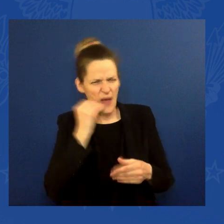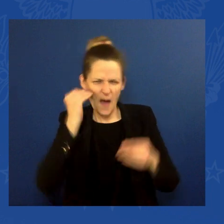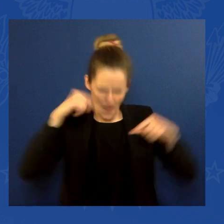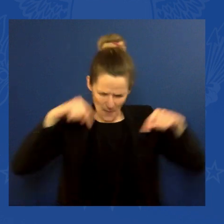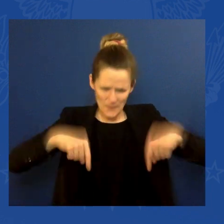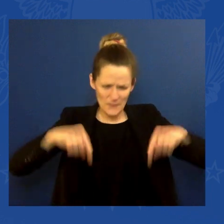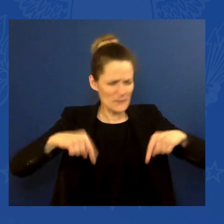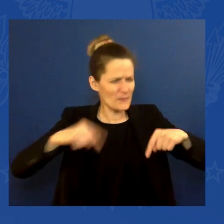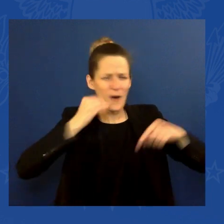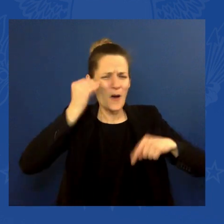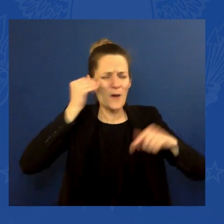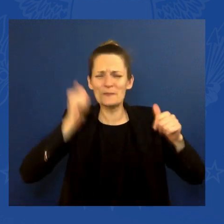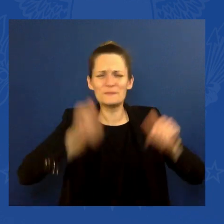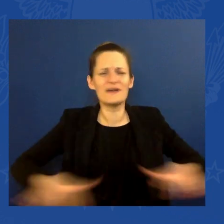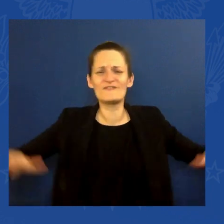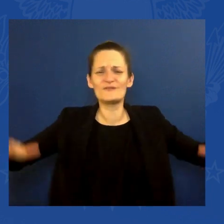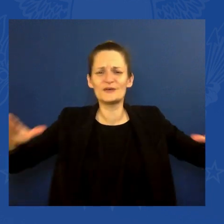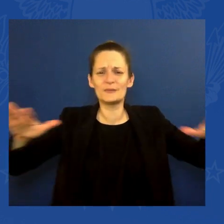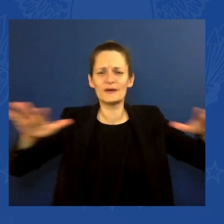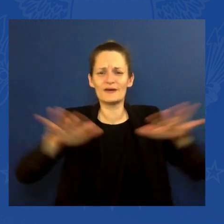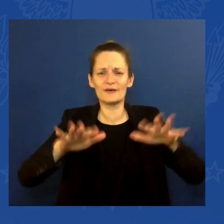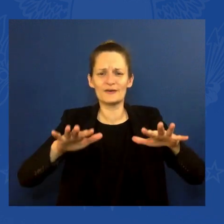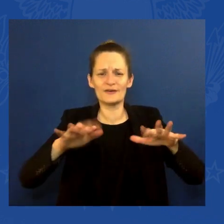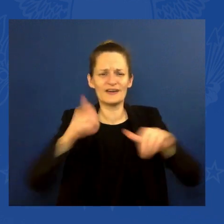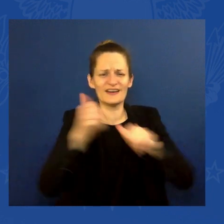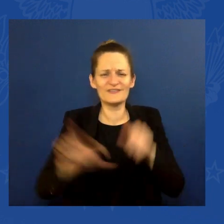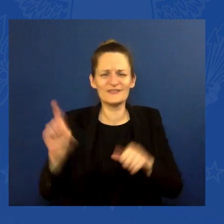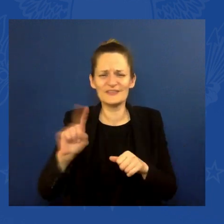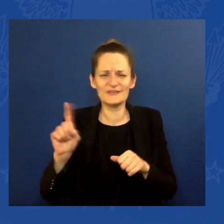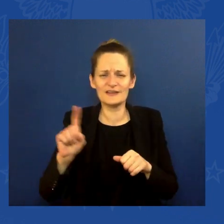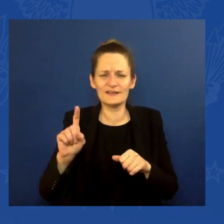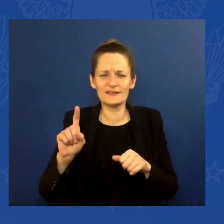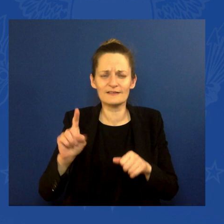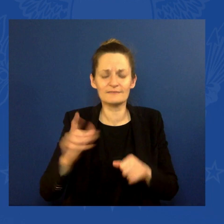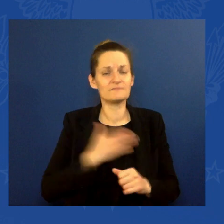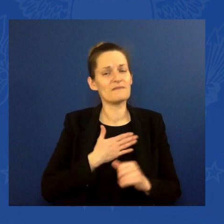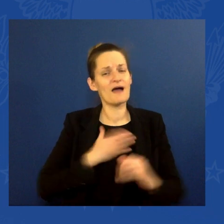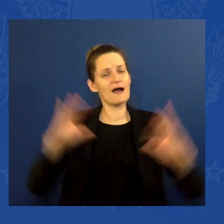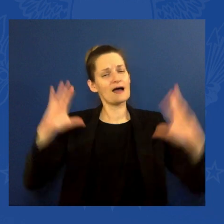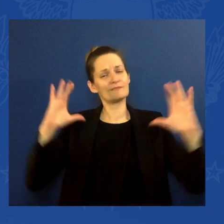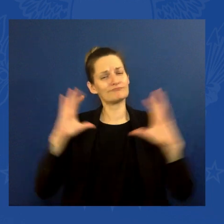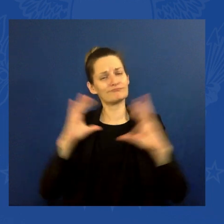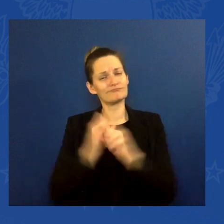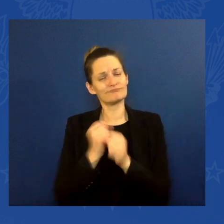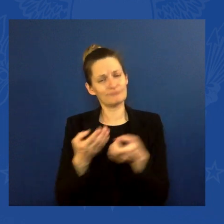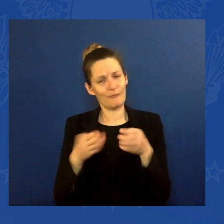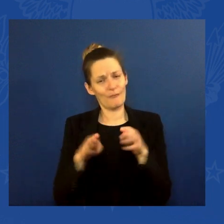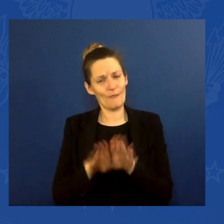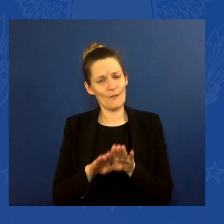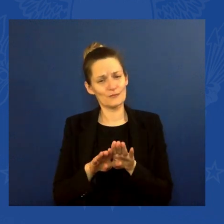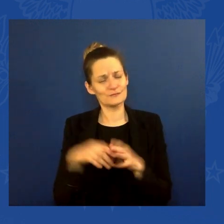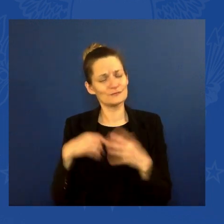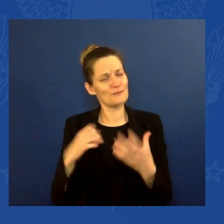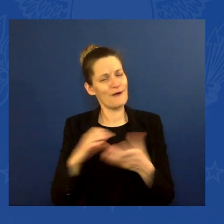Let me close with this: By the time my great-great-grandfather Owen Finnegan, a shoemaker, boarded a coffin ship in 1844,